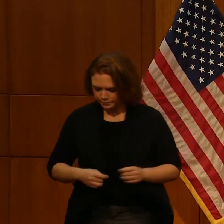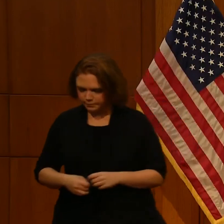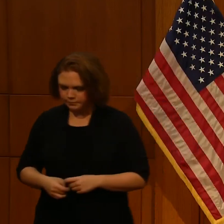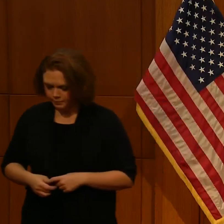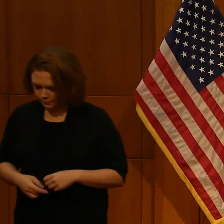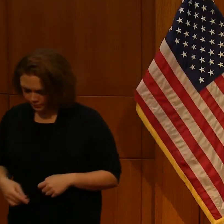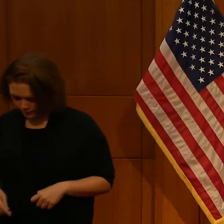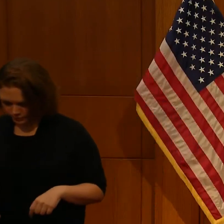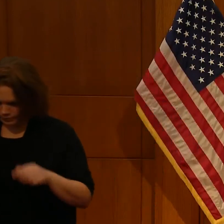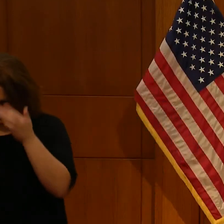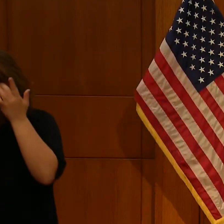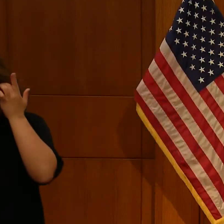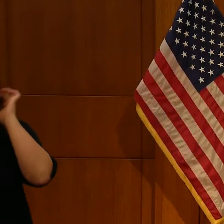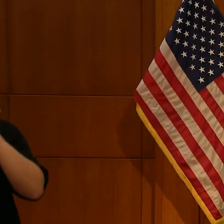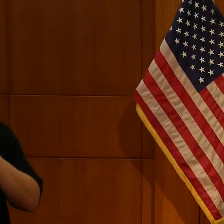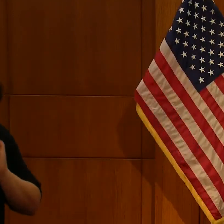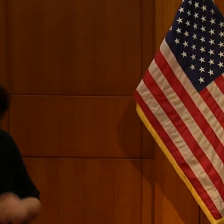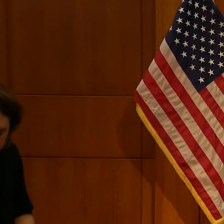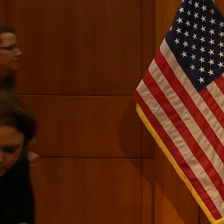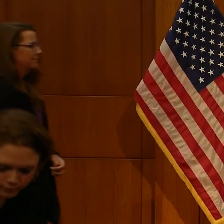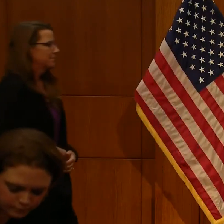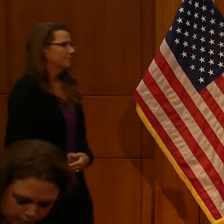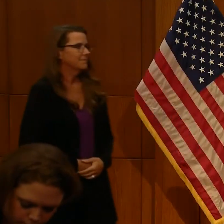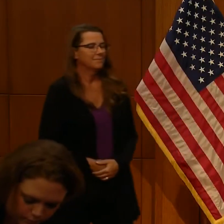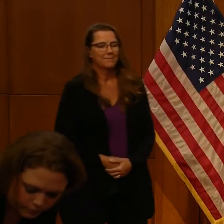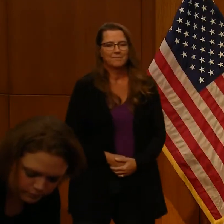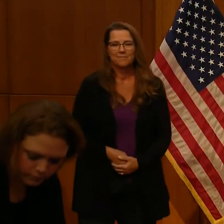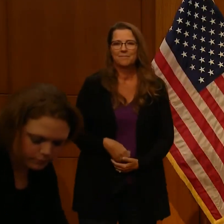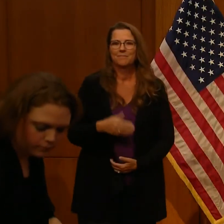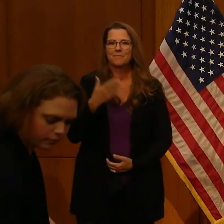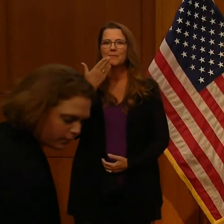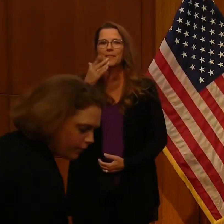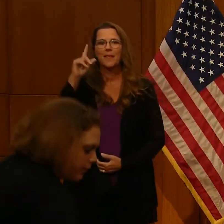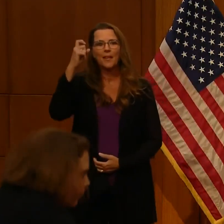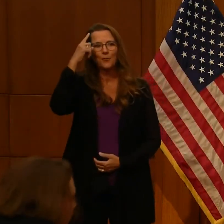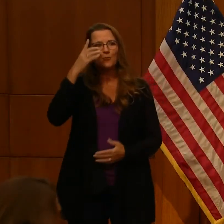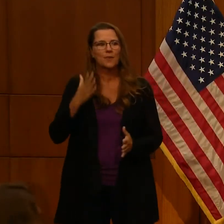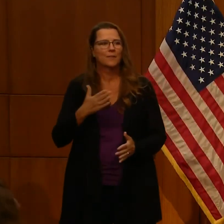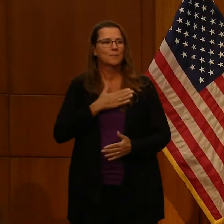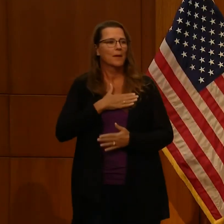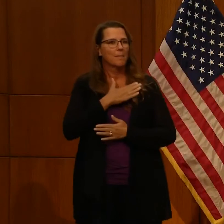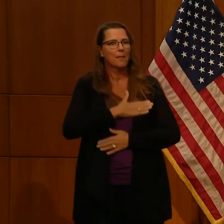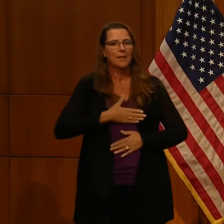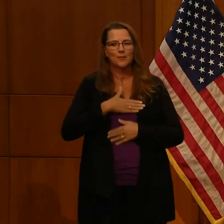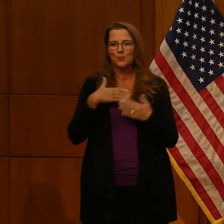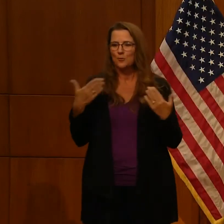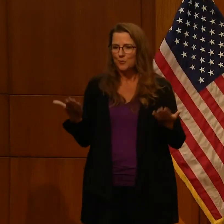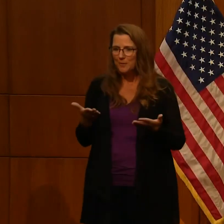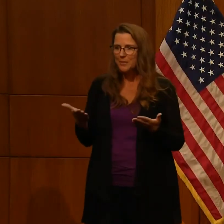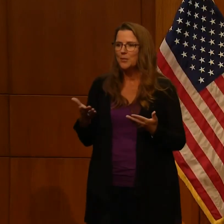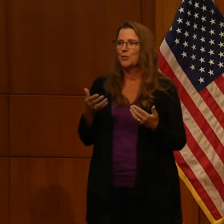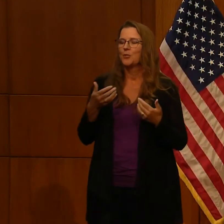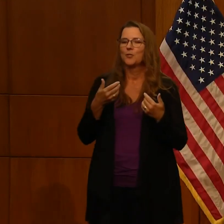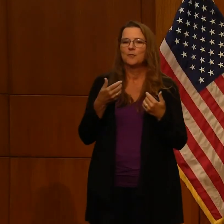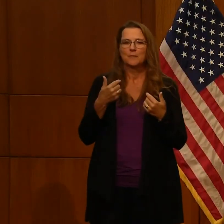WITH US. THANK YOU. THANK YOU,